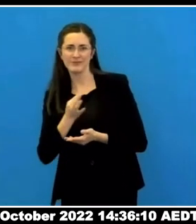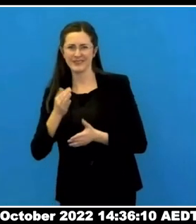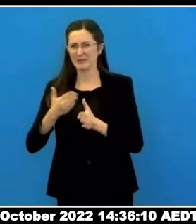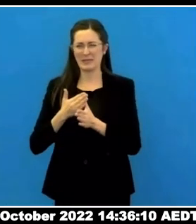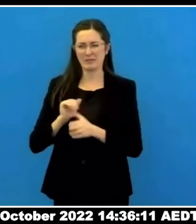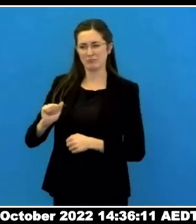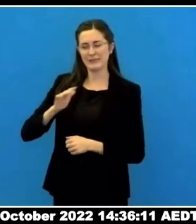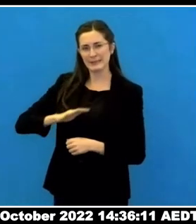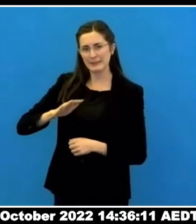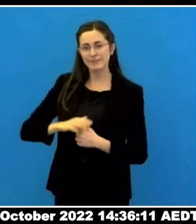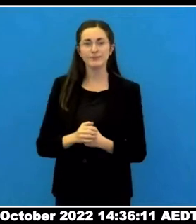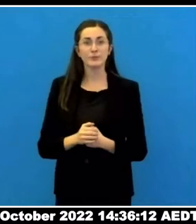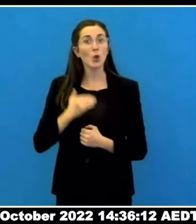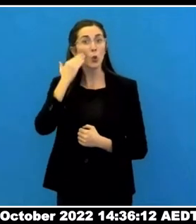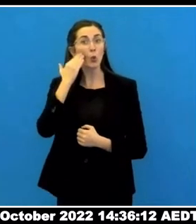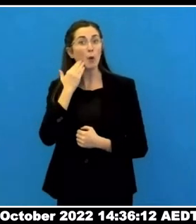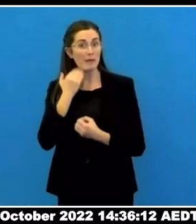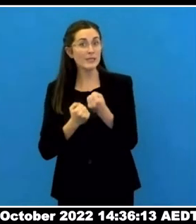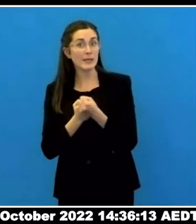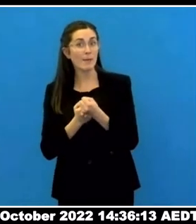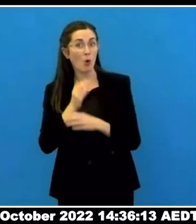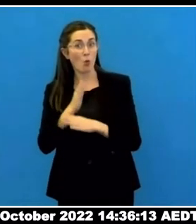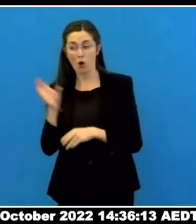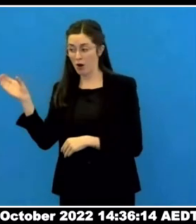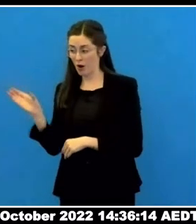She is an Iraqi woman too and speaks Arabic.